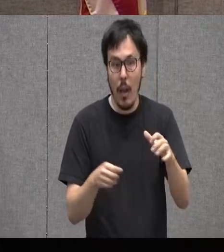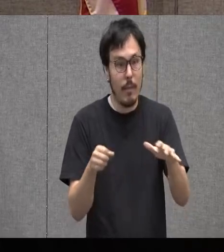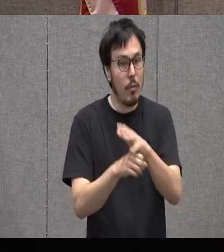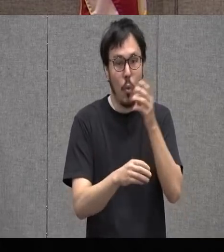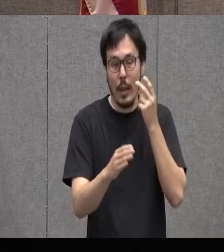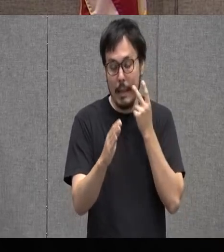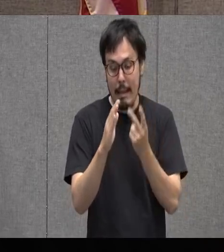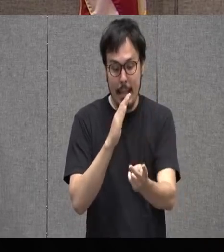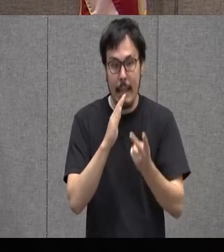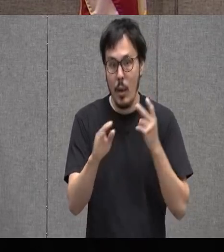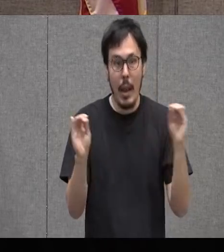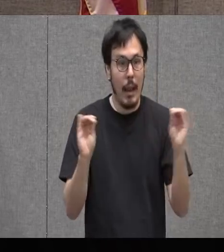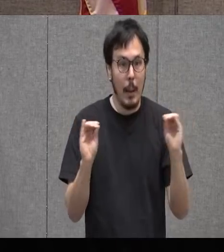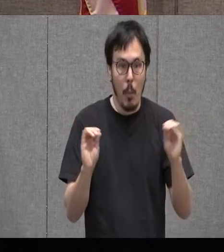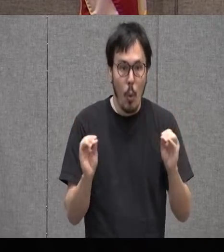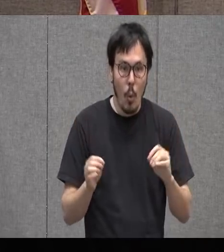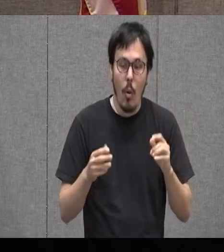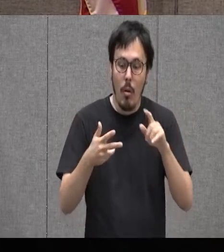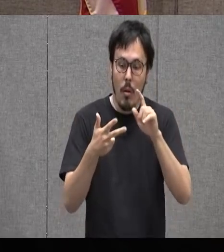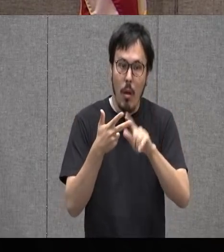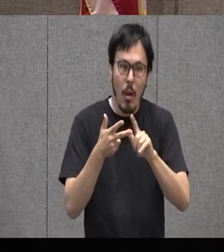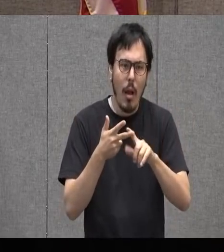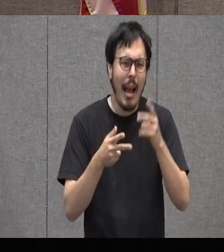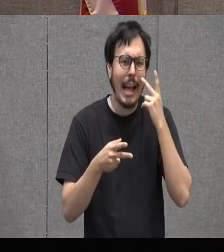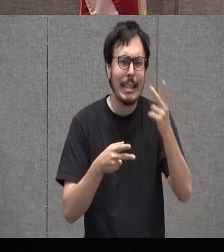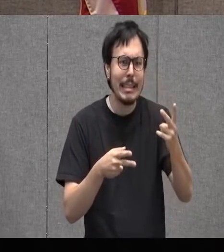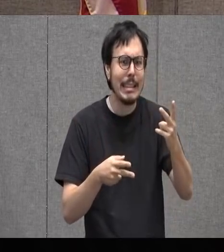I can see that my bag is filling with a gas.